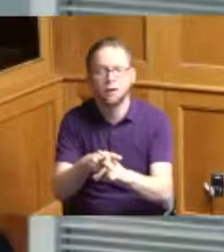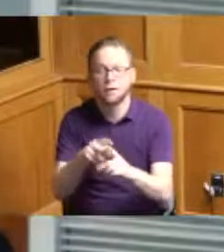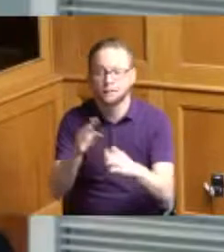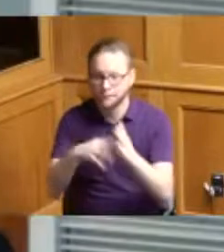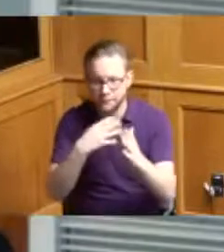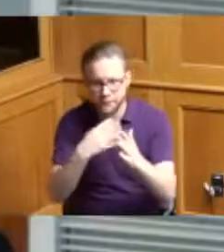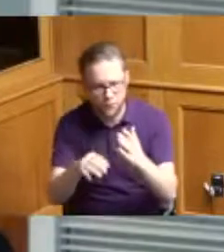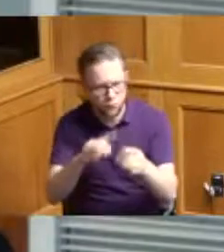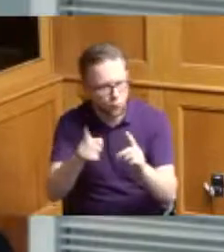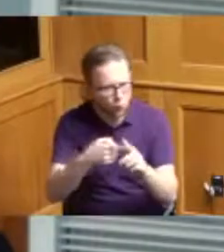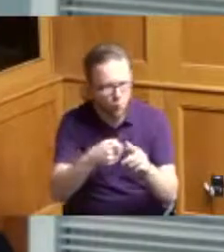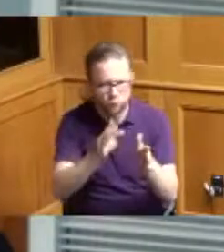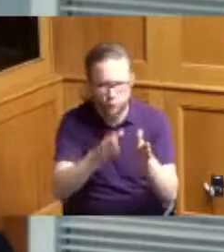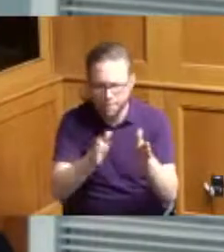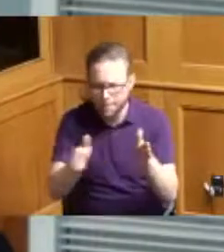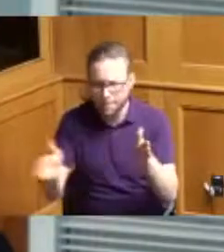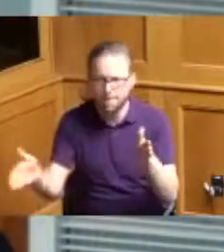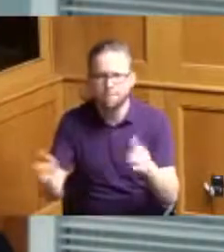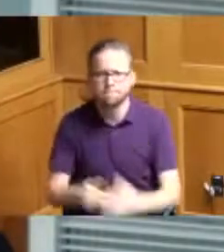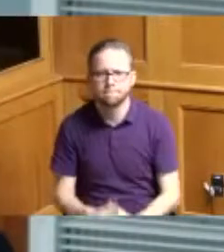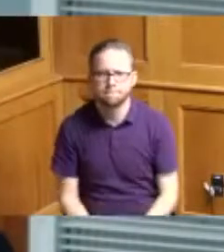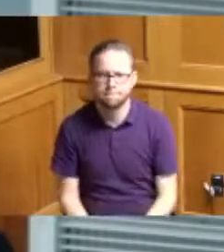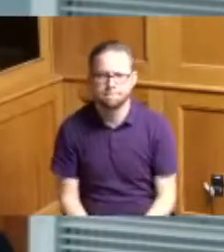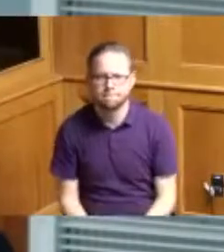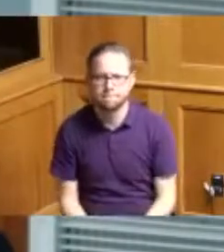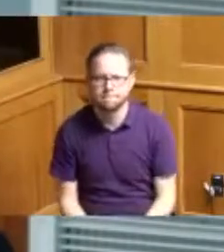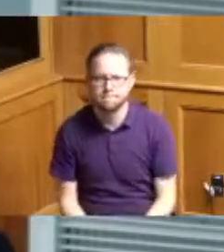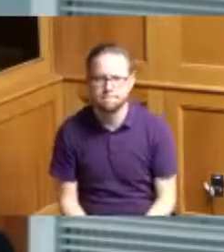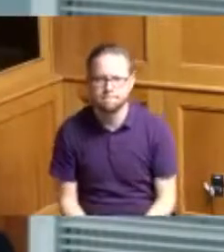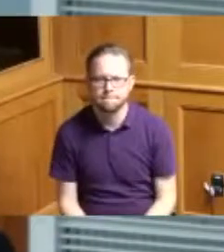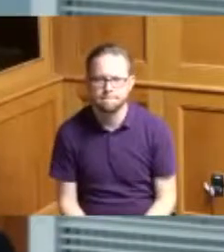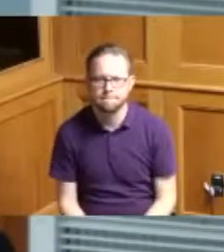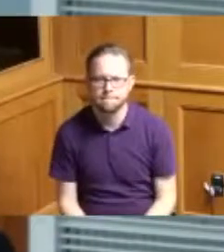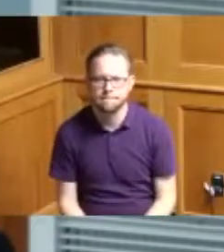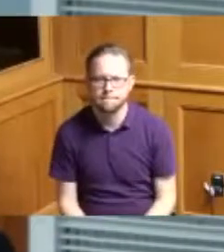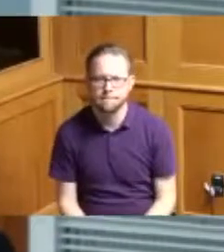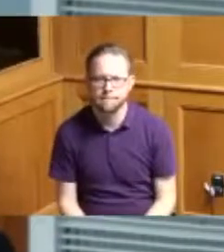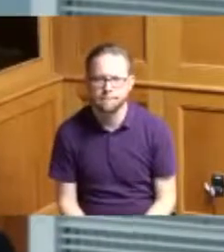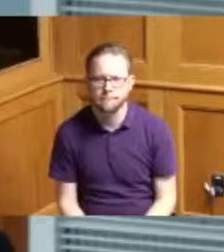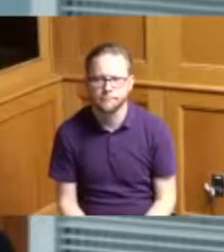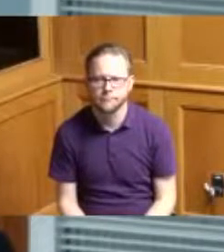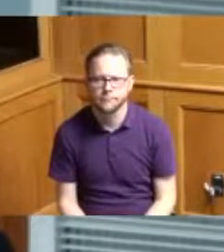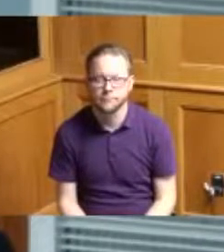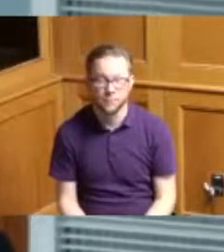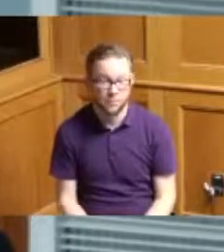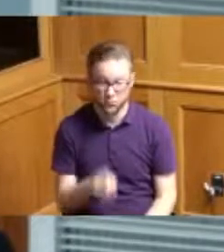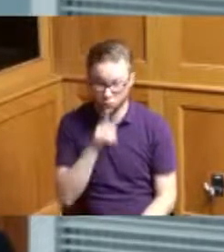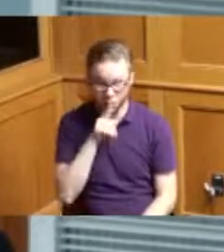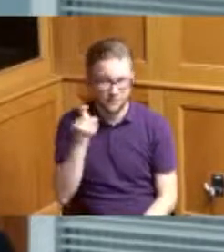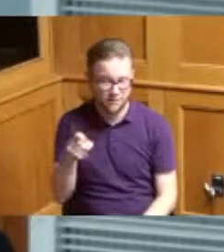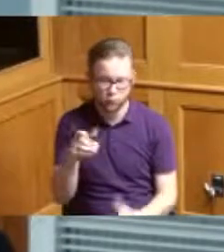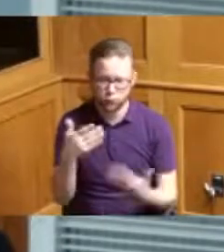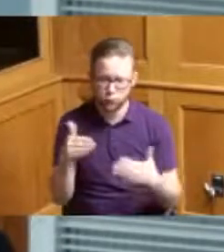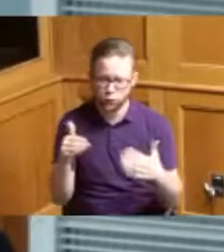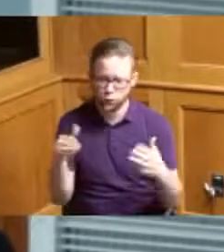of what what that would look like and and because this is a major undertaking this is not something